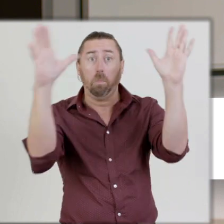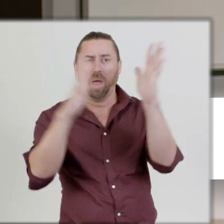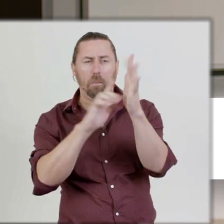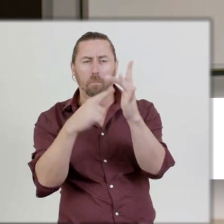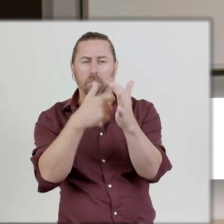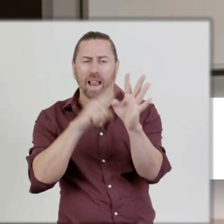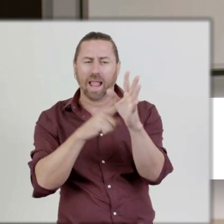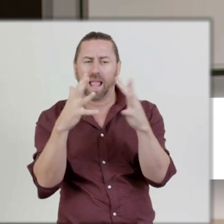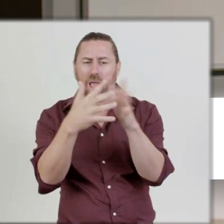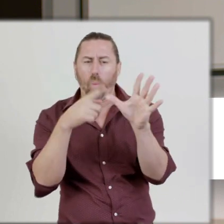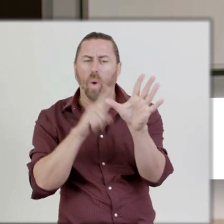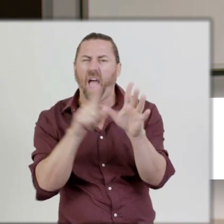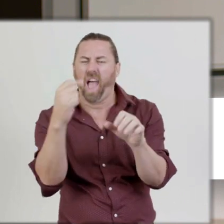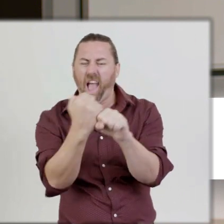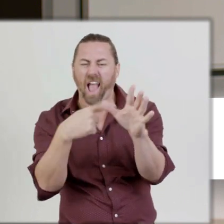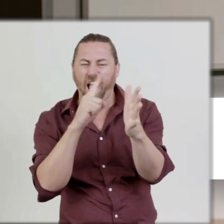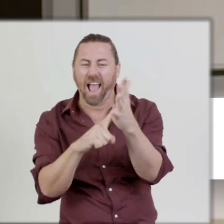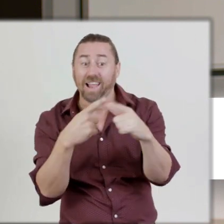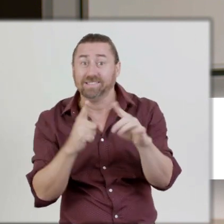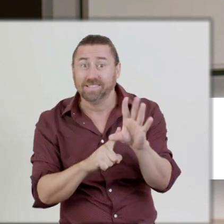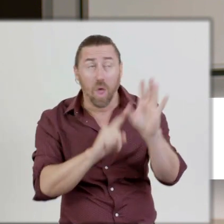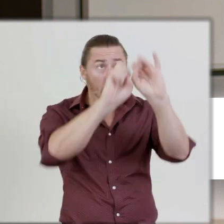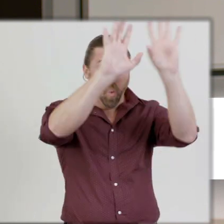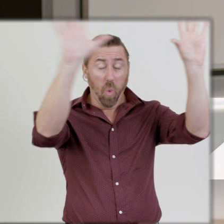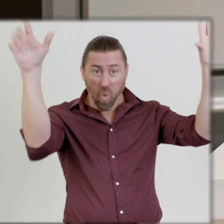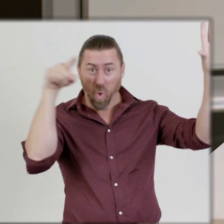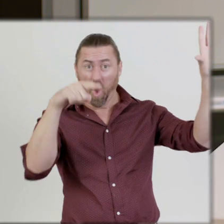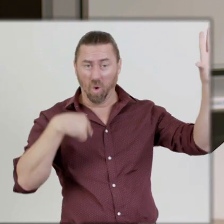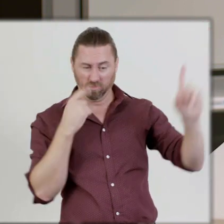including ours? Today, we are going to explore our solar system.